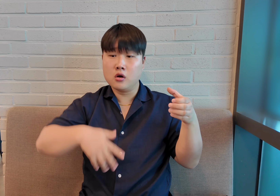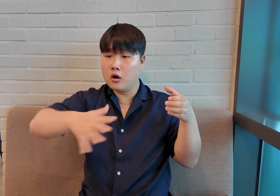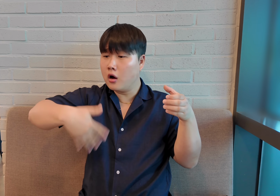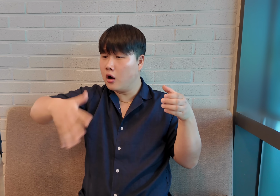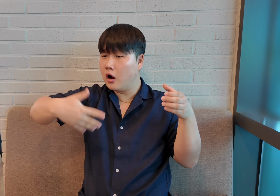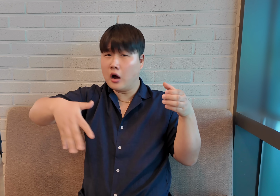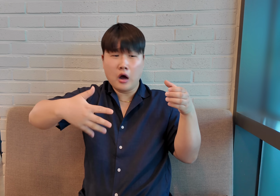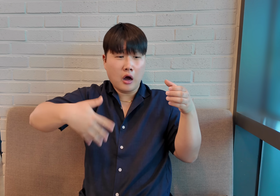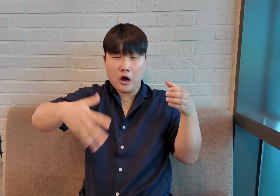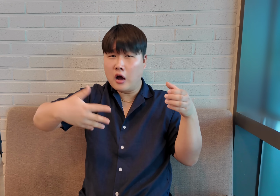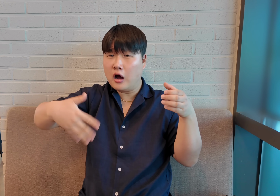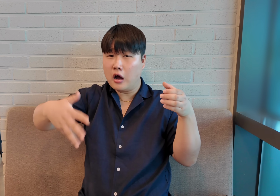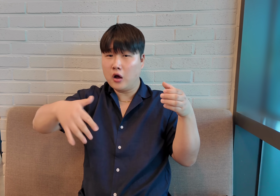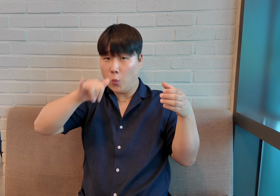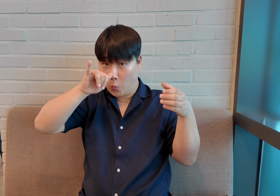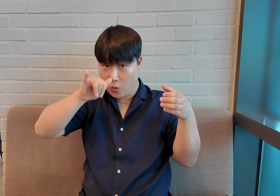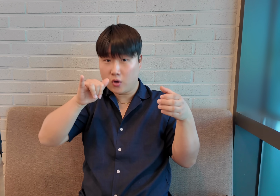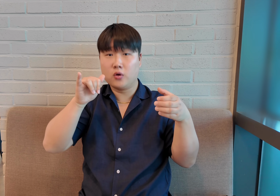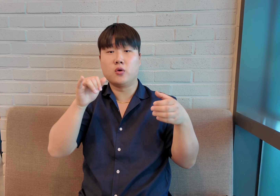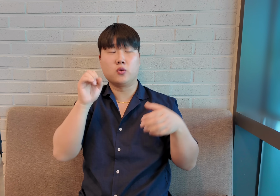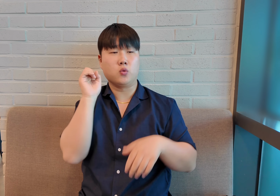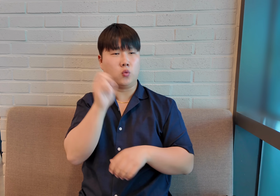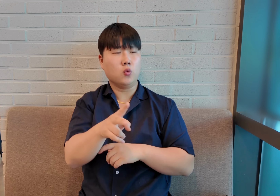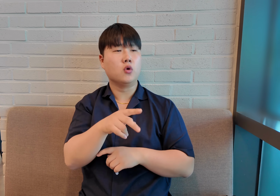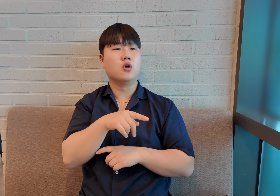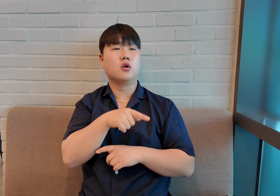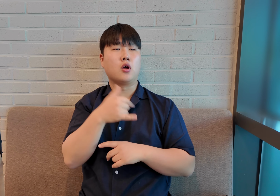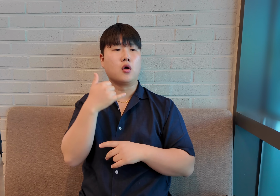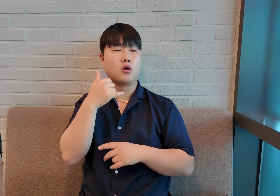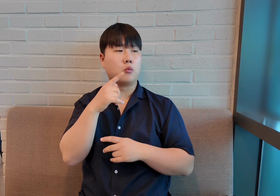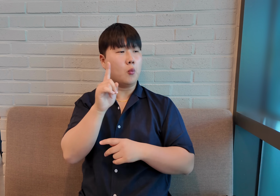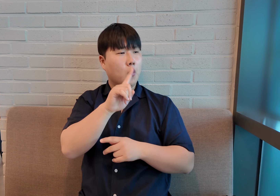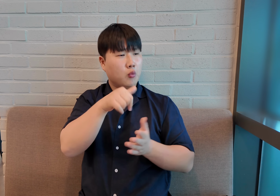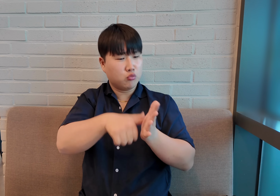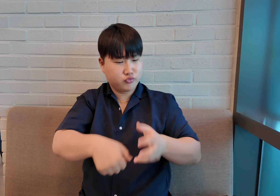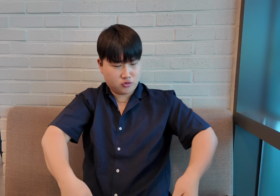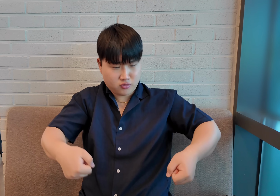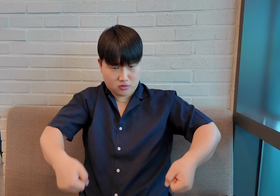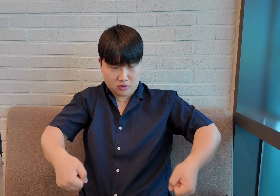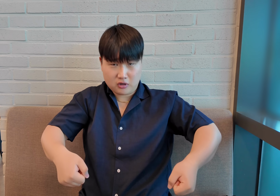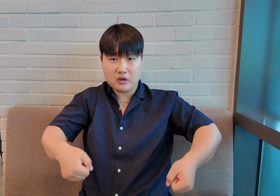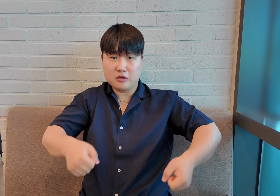they can do it with one hand . When you need to lift an object,